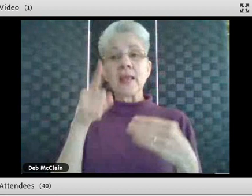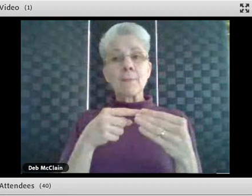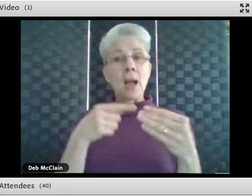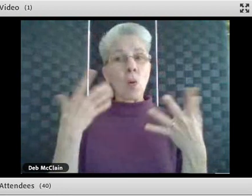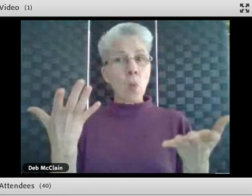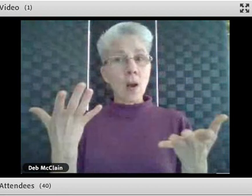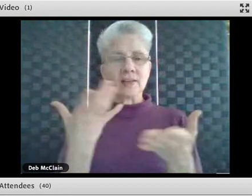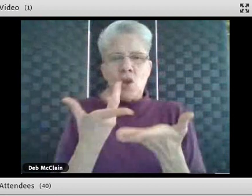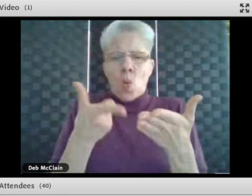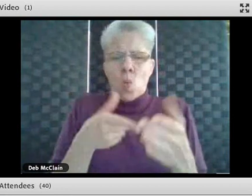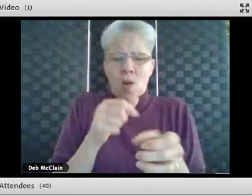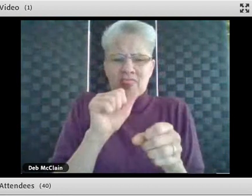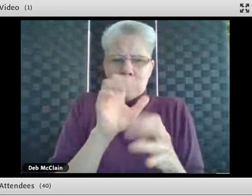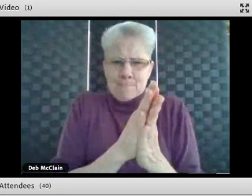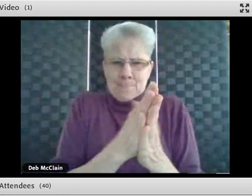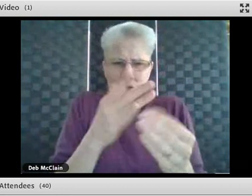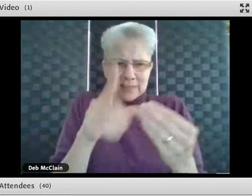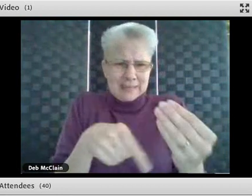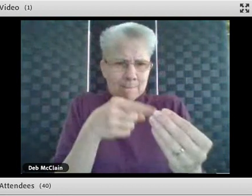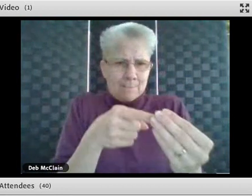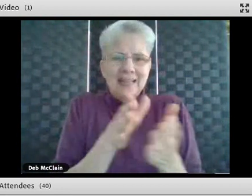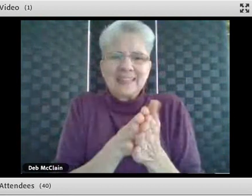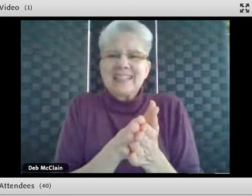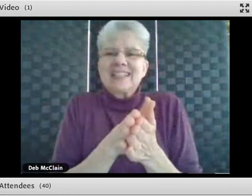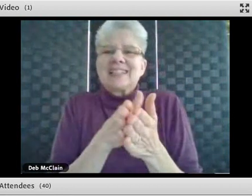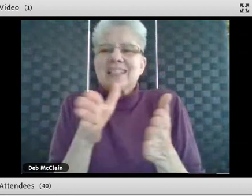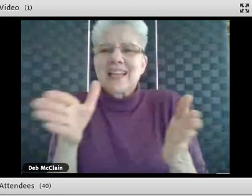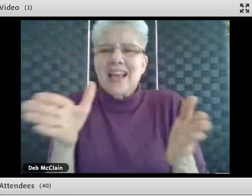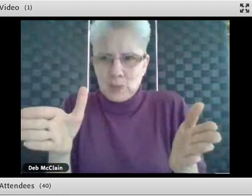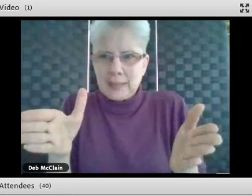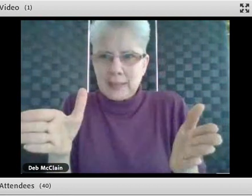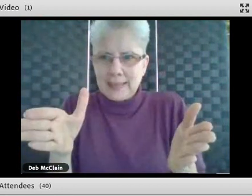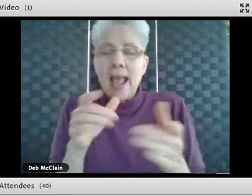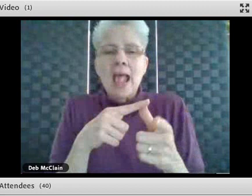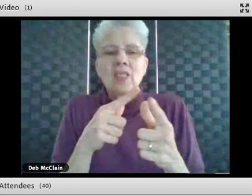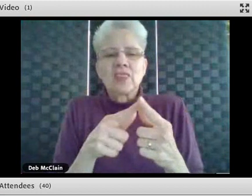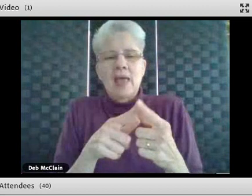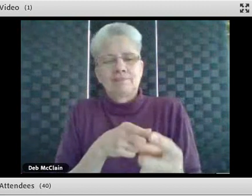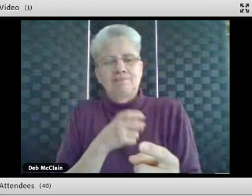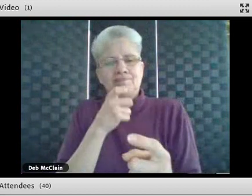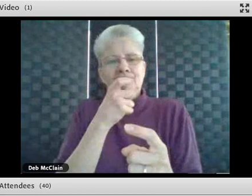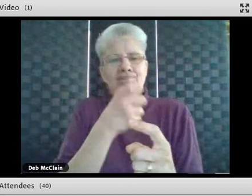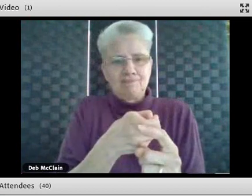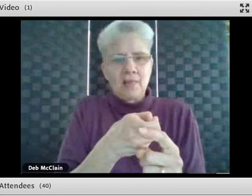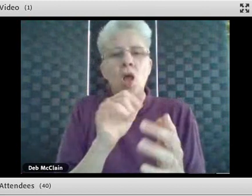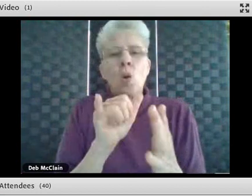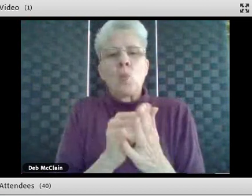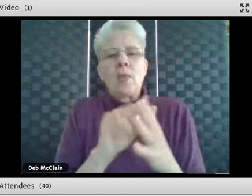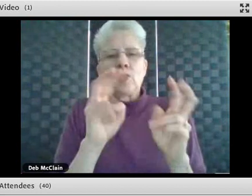is what the work is about as a whole and then only assign subject headings for those topics.